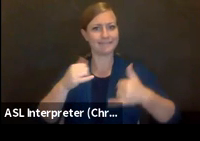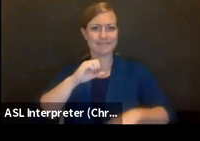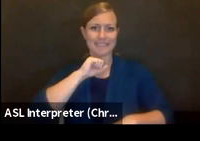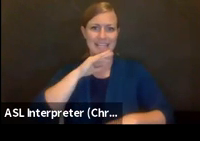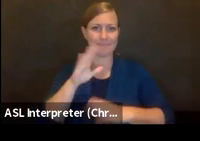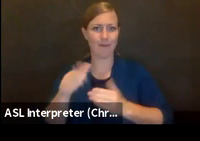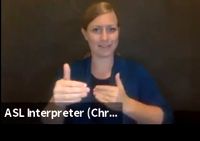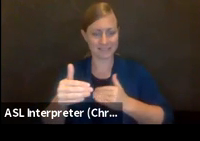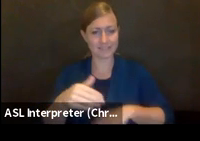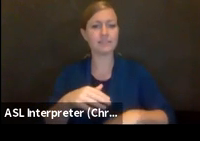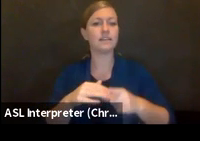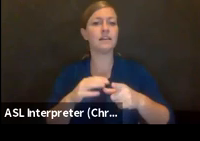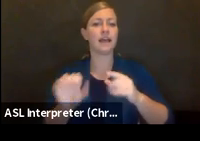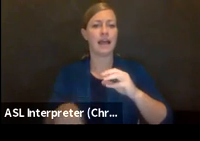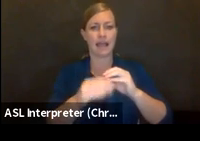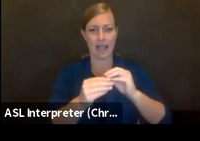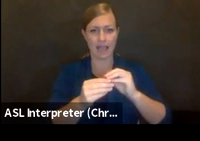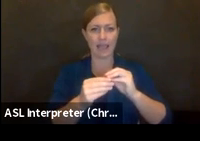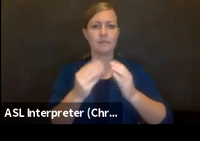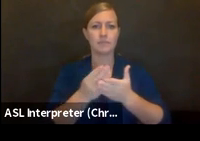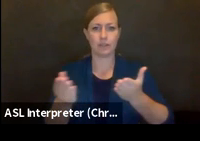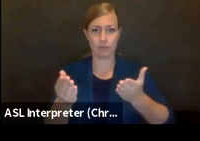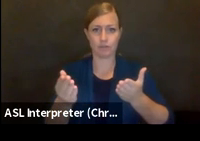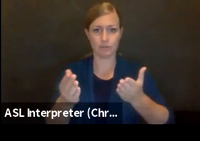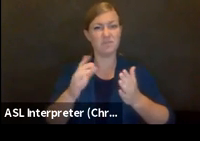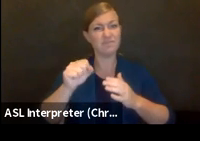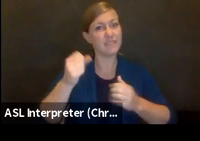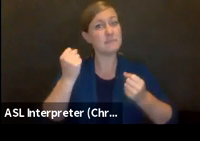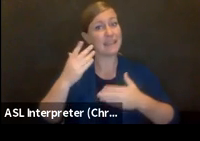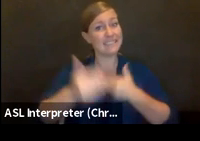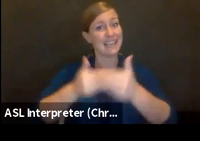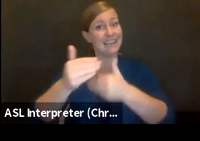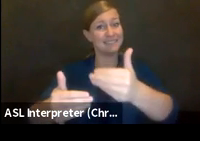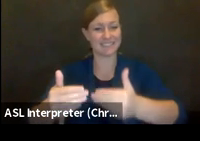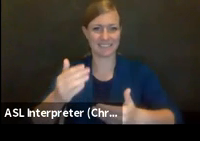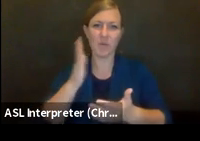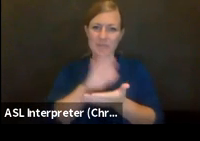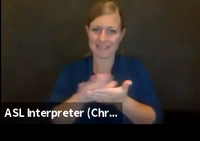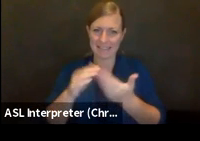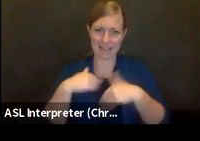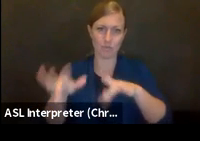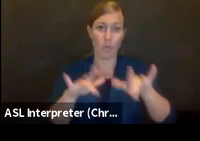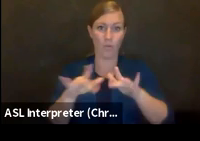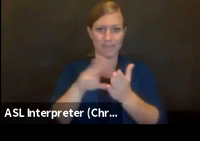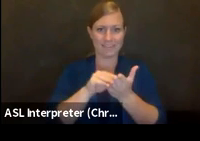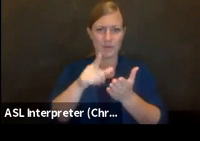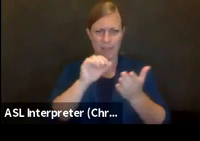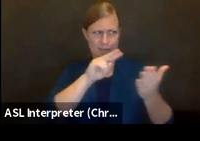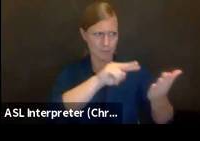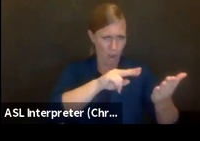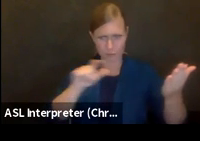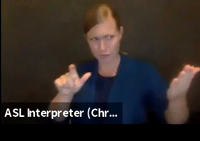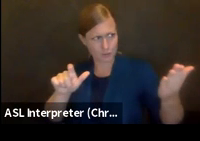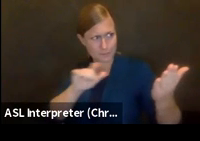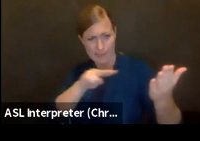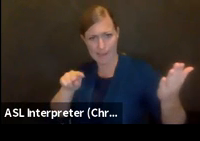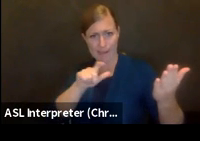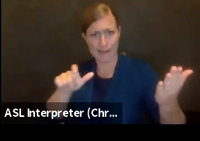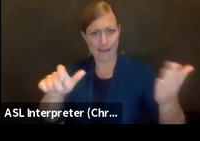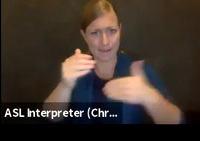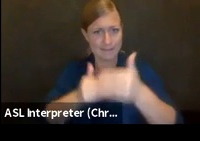ESD 189 - Amy Colburn: And I add materials. So there's a lot of steps. So this is where the video recording is going to be nice because you can go back and forth. If I add materials and add an assignment.